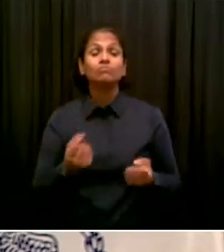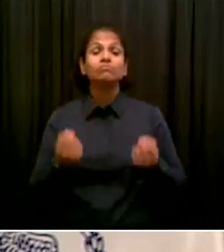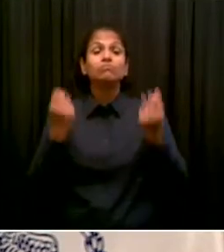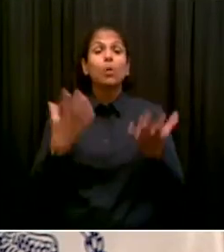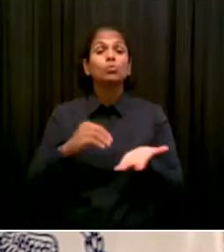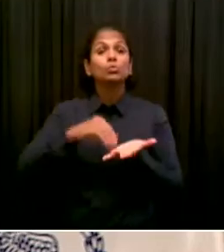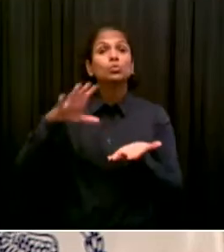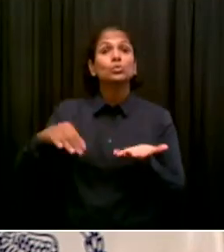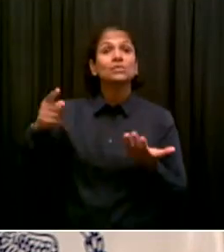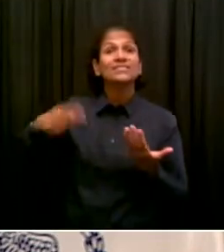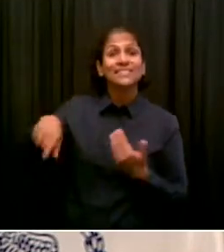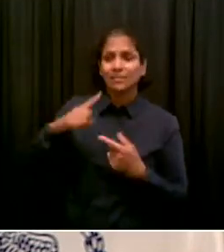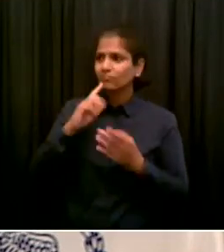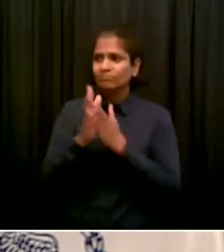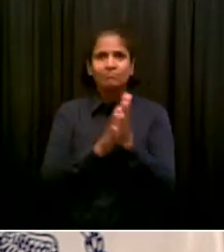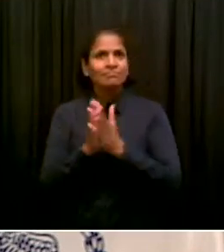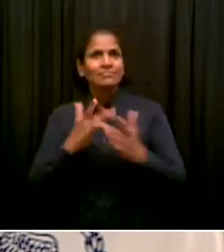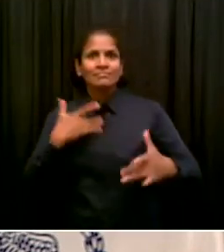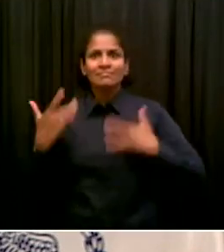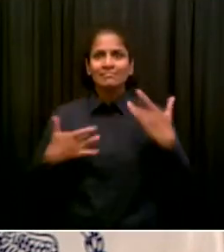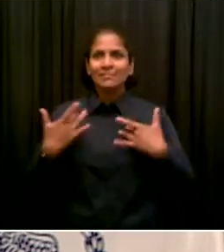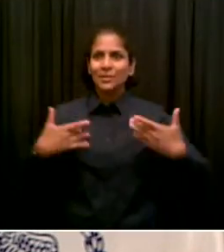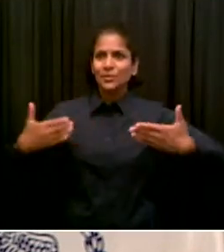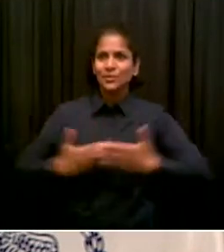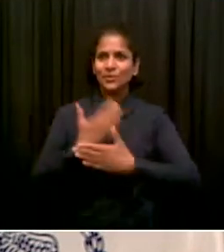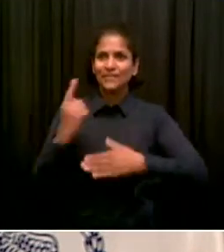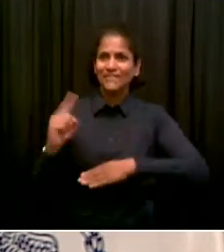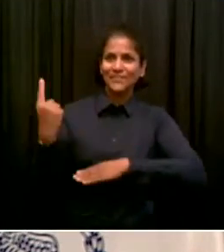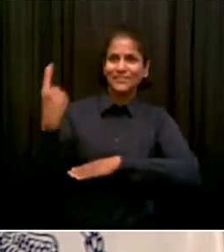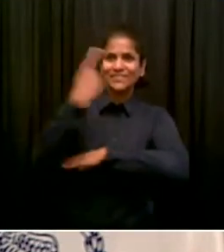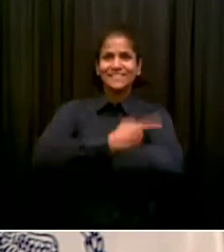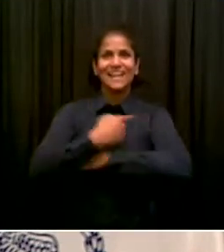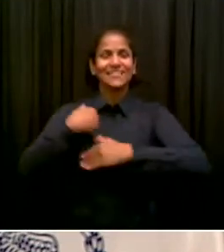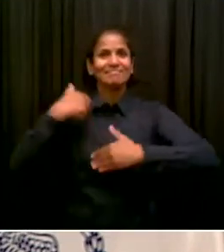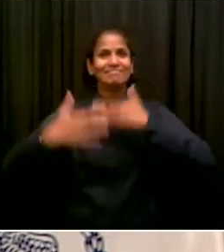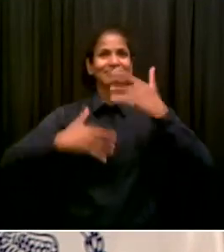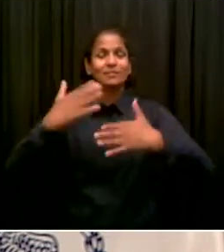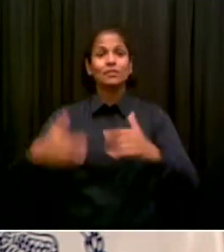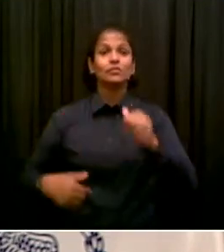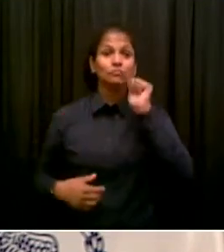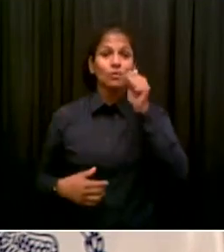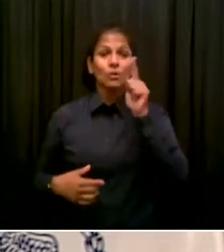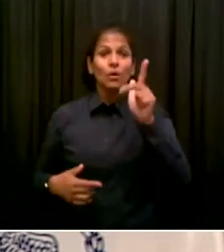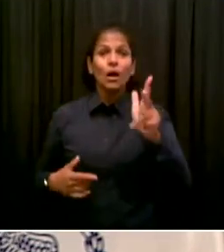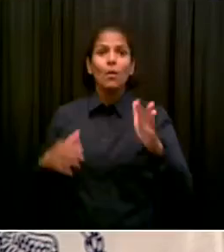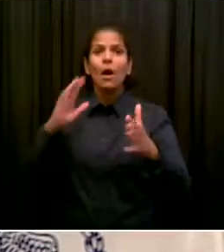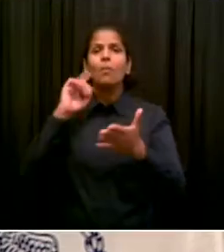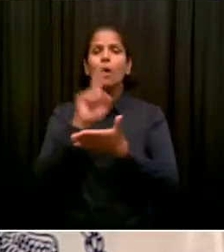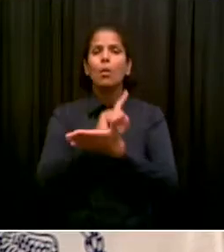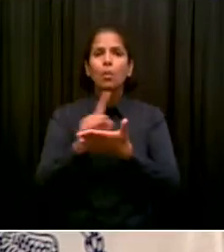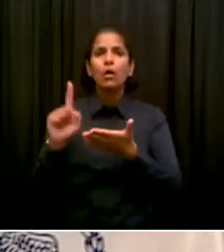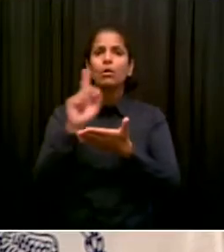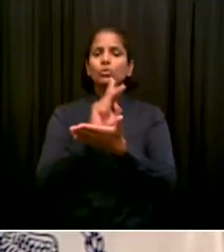THE VAST MAJORITY OF KIDS SHOWED UP READY, ENTHUSIASTIC